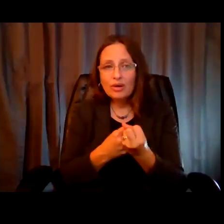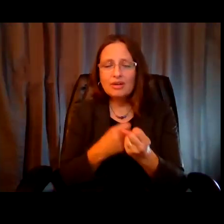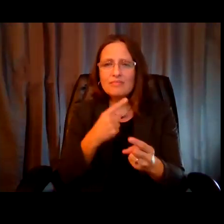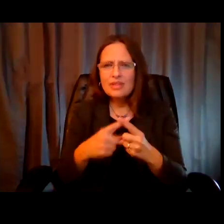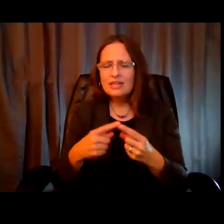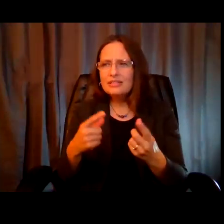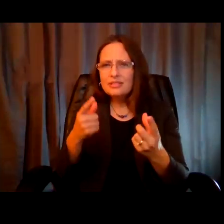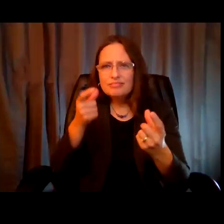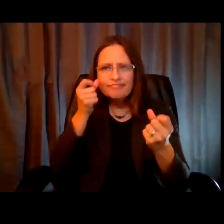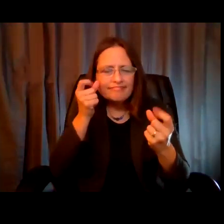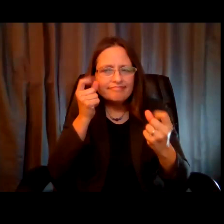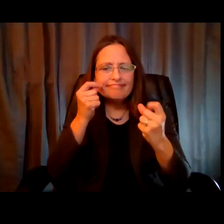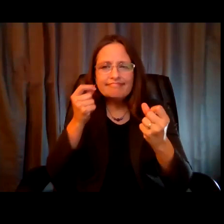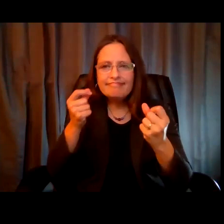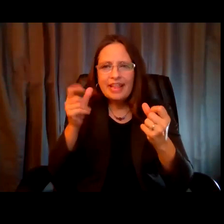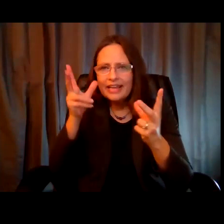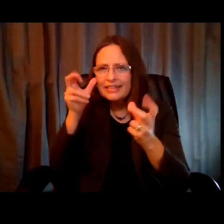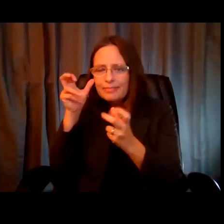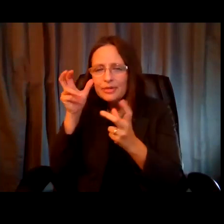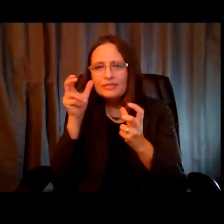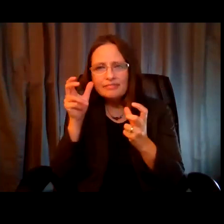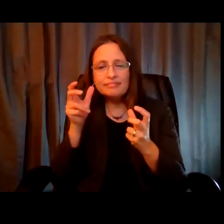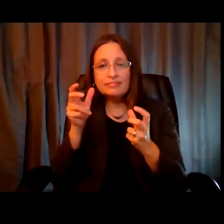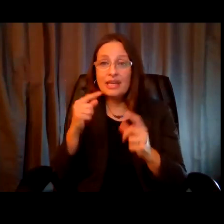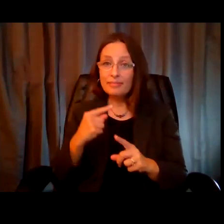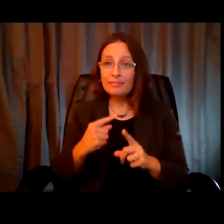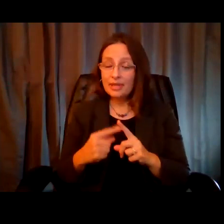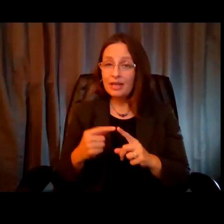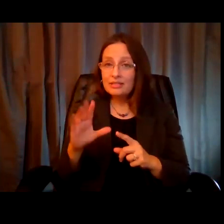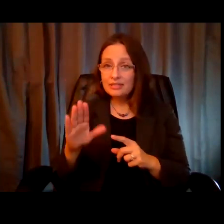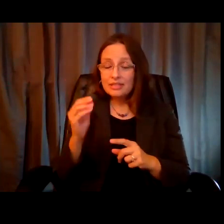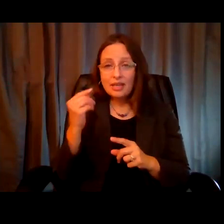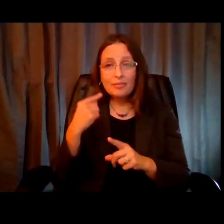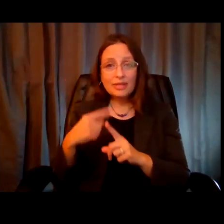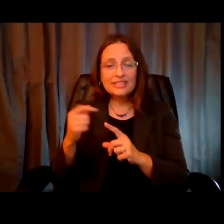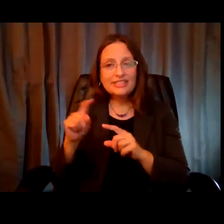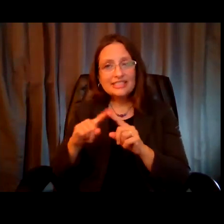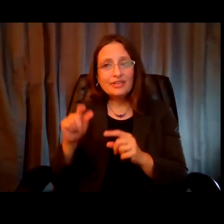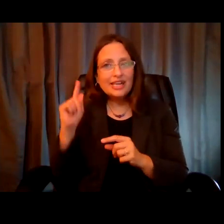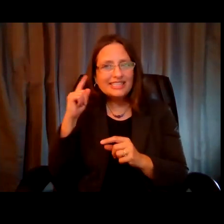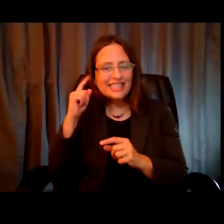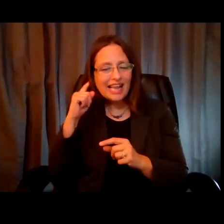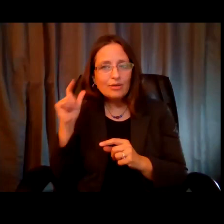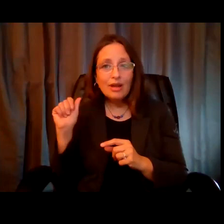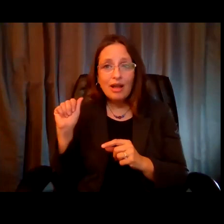have that with you you ask for written follow up instructions to be sent my email or printed out.